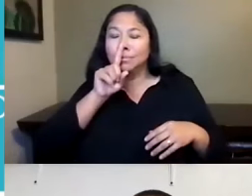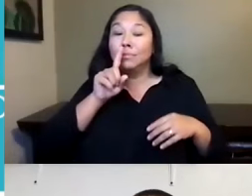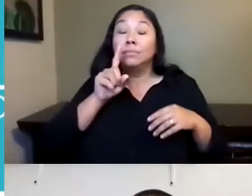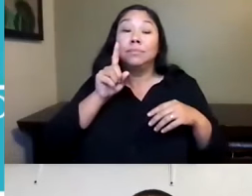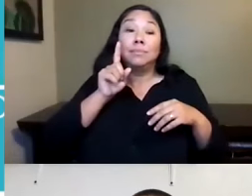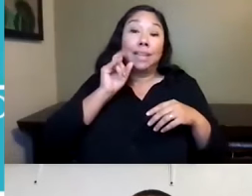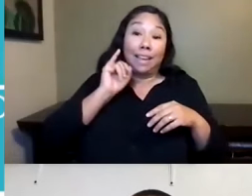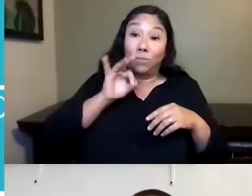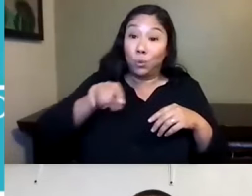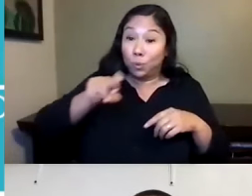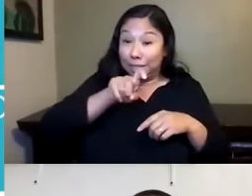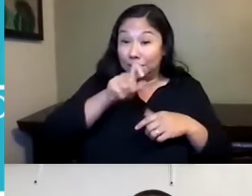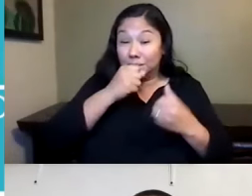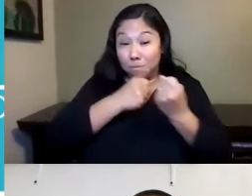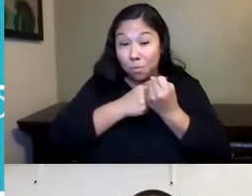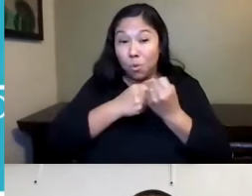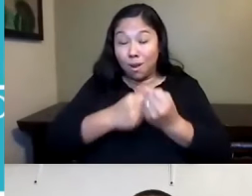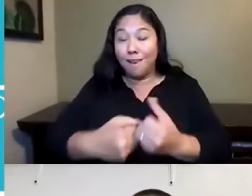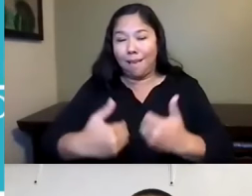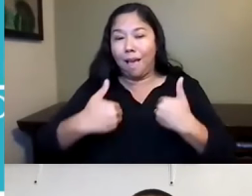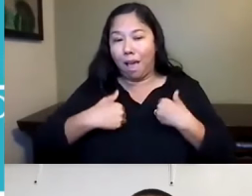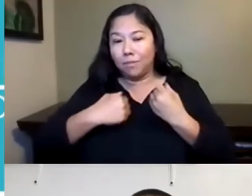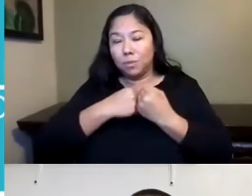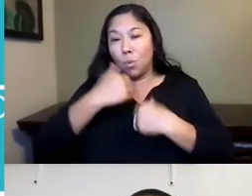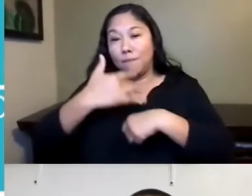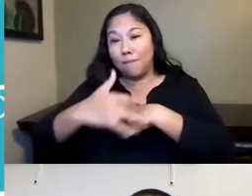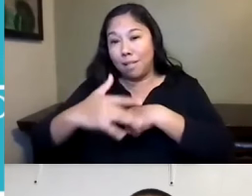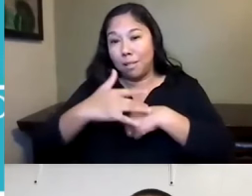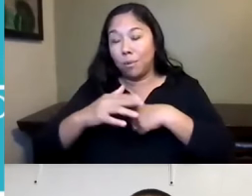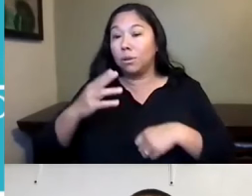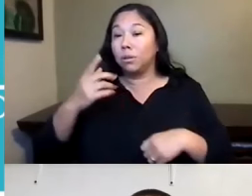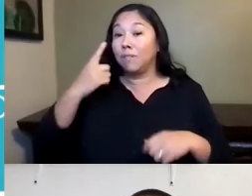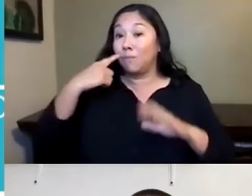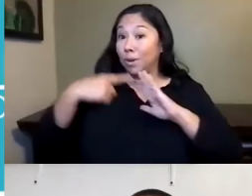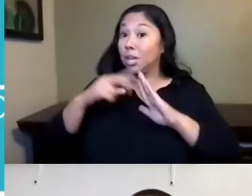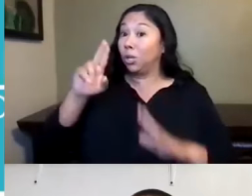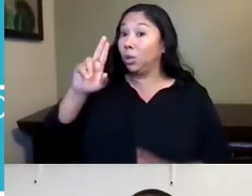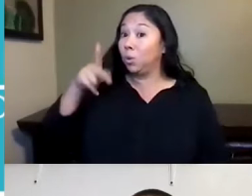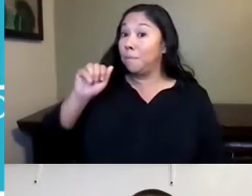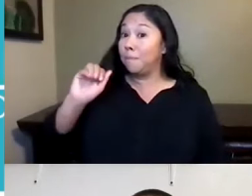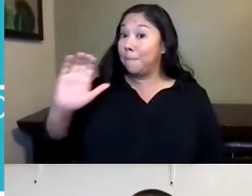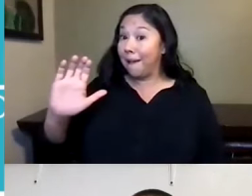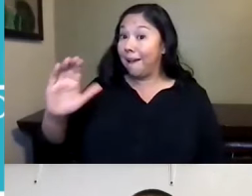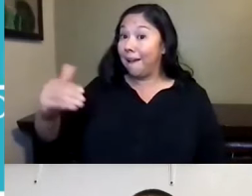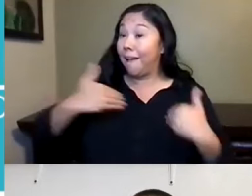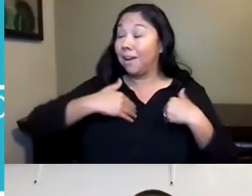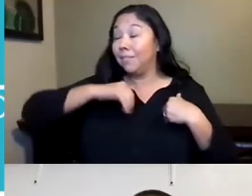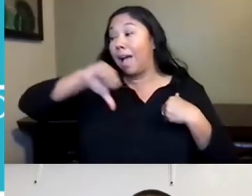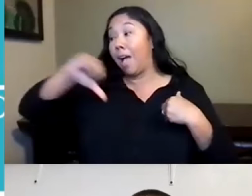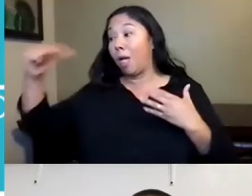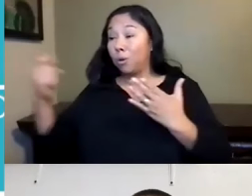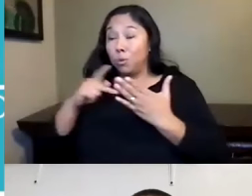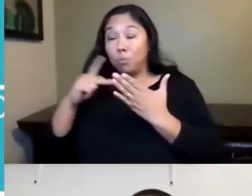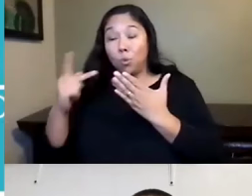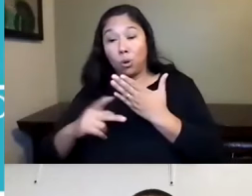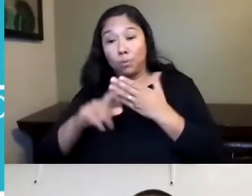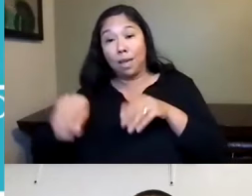there is support. UPAC has other programs that can provide mental health support and